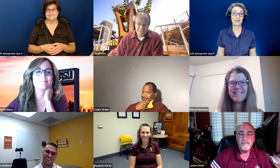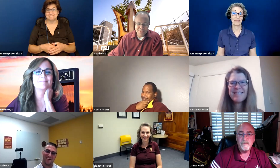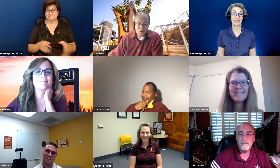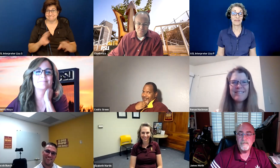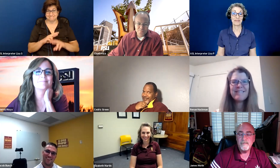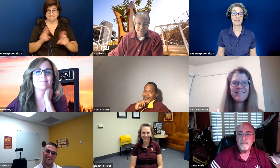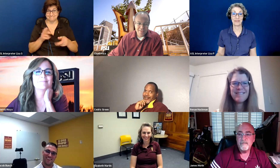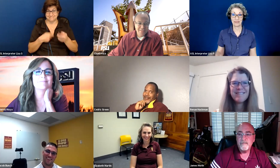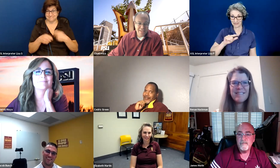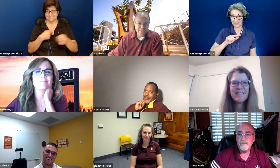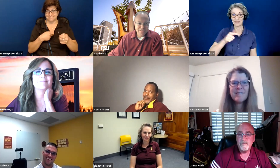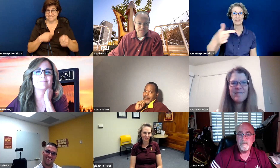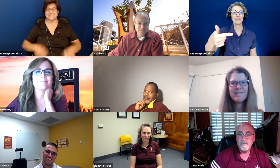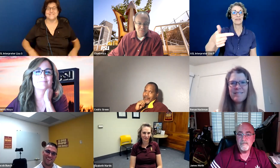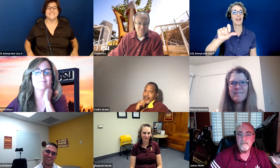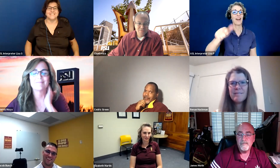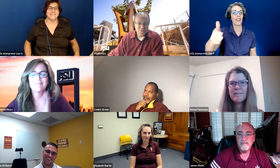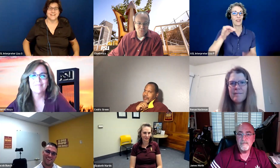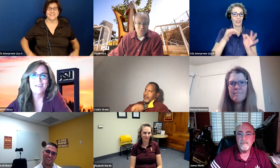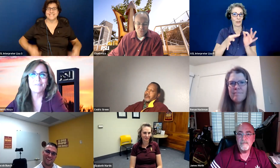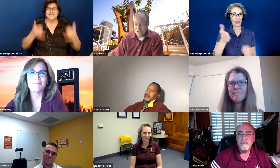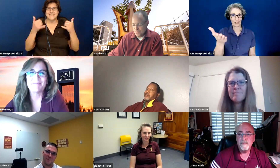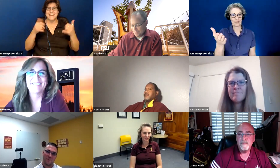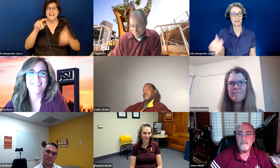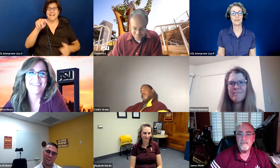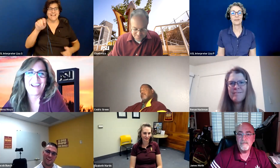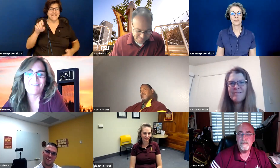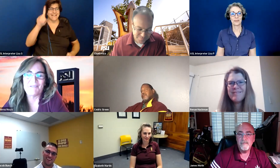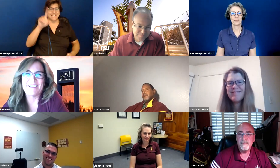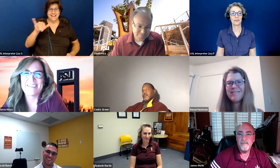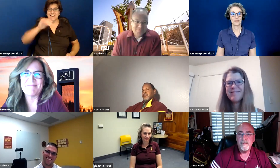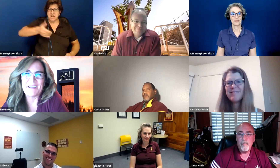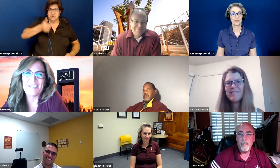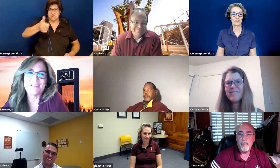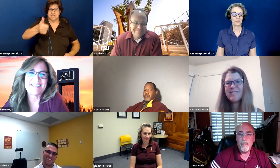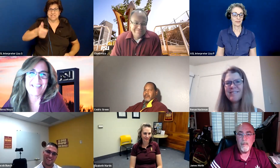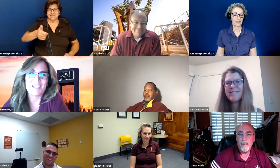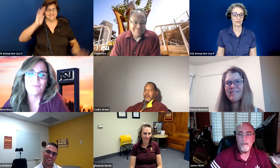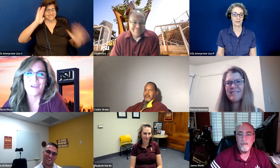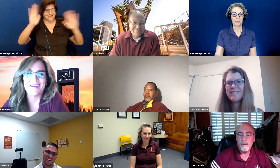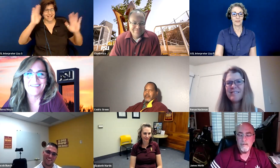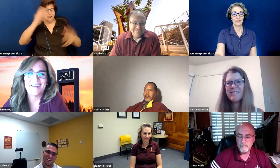Thanks Jim. Teddy, introduce yourself. Everyone, my name is Teddy Moya